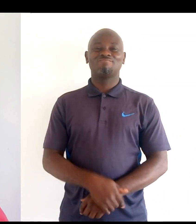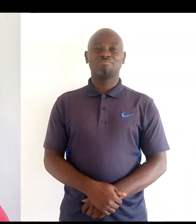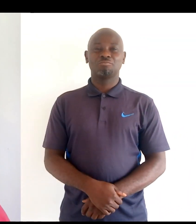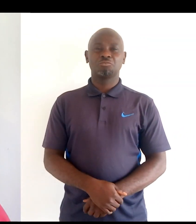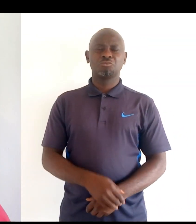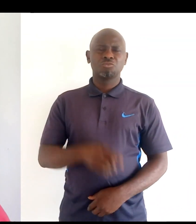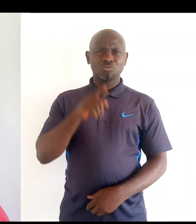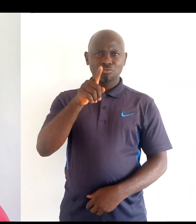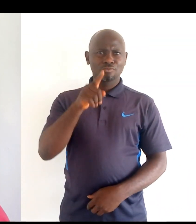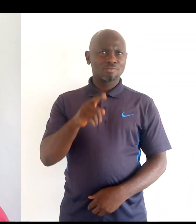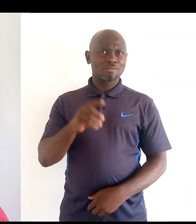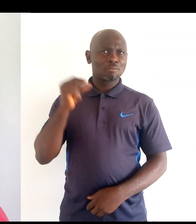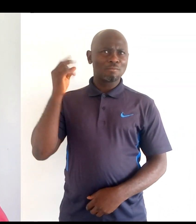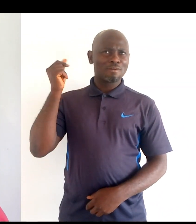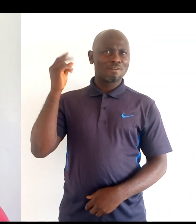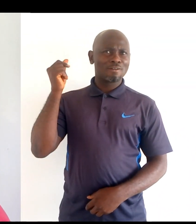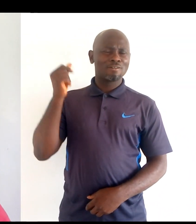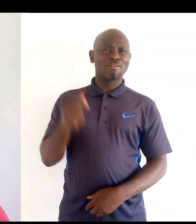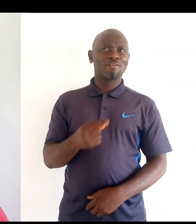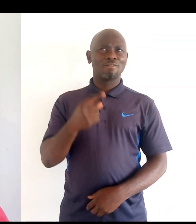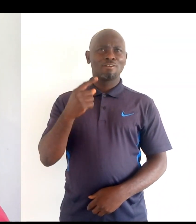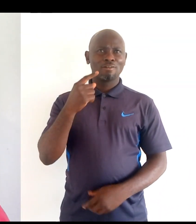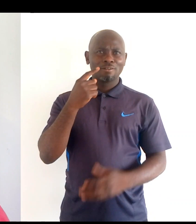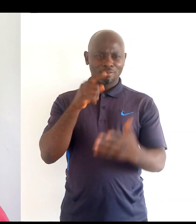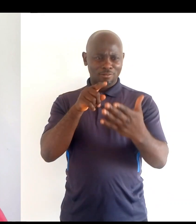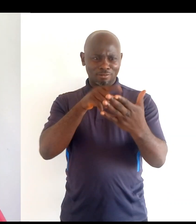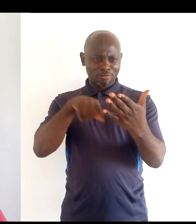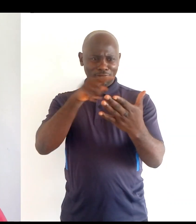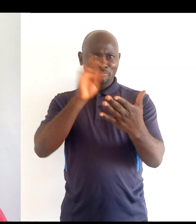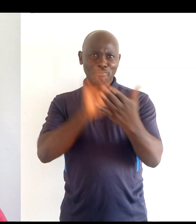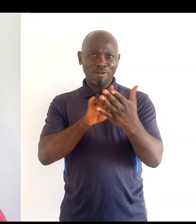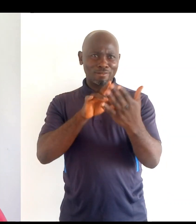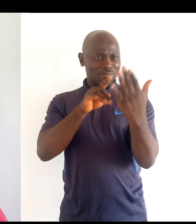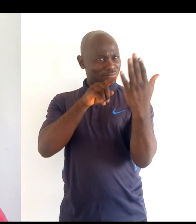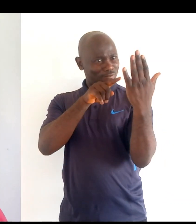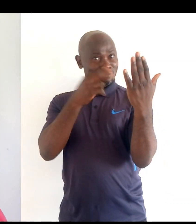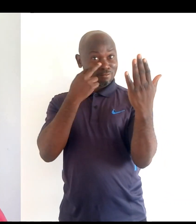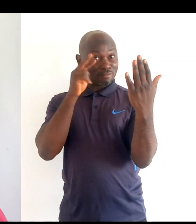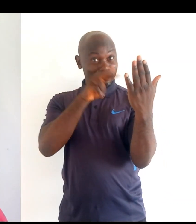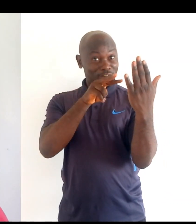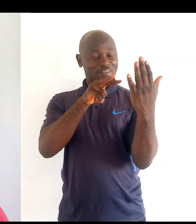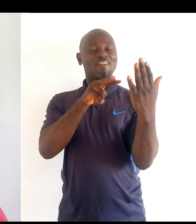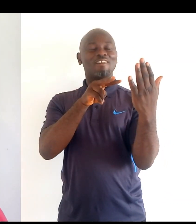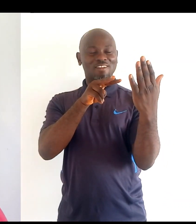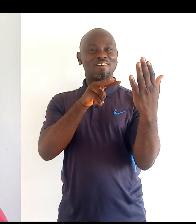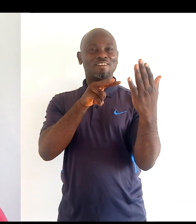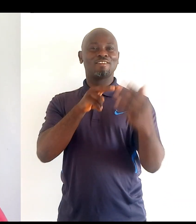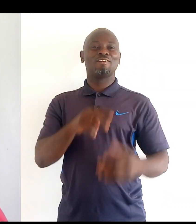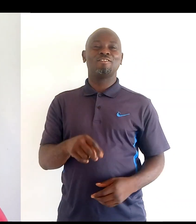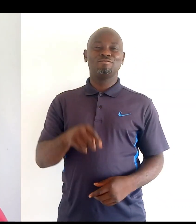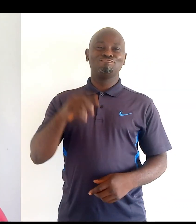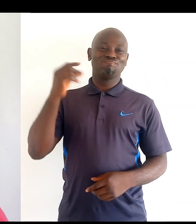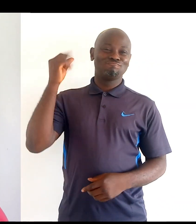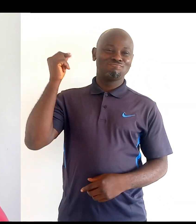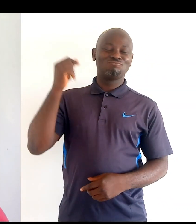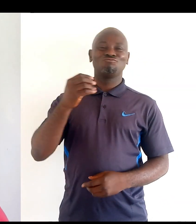and watch multilingualism video presented by Dr. Emmanuel Asonye, and I'm sure you would love it.